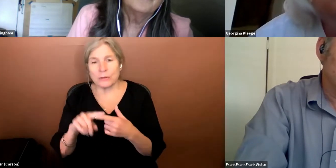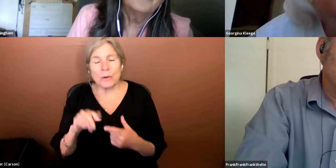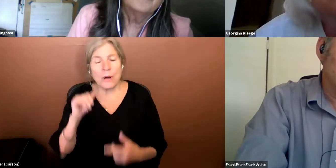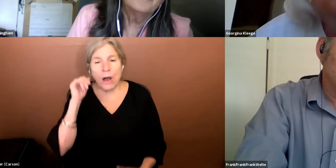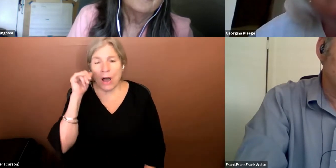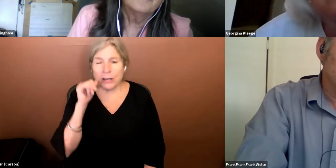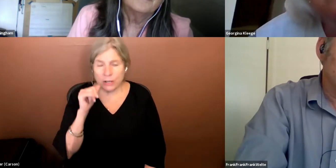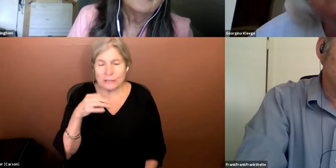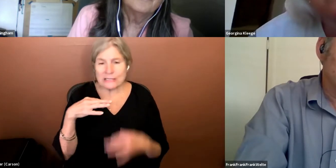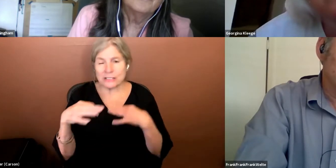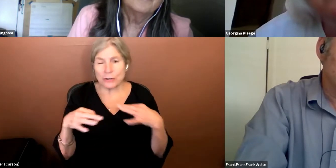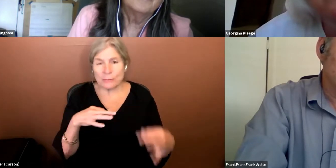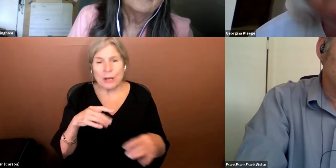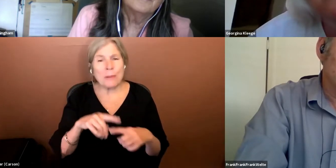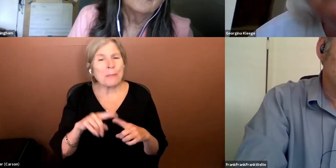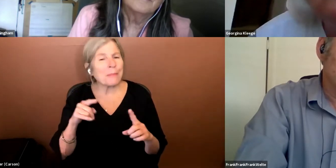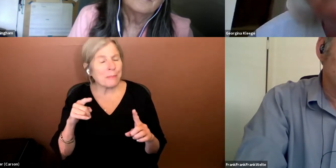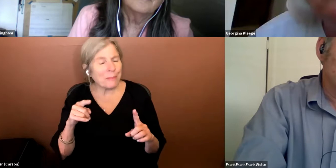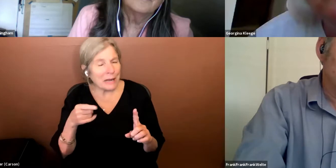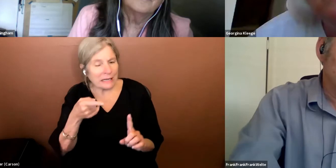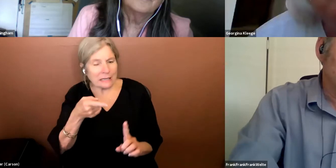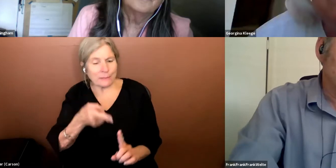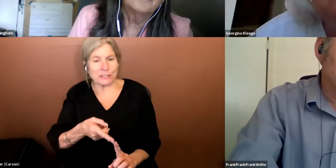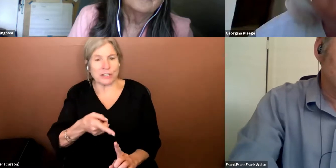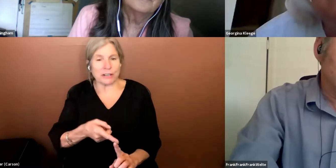But in particular in terms of museum access